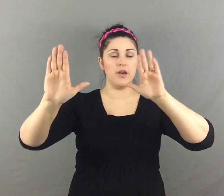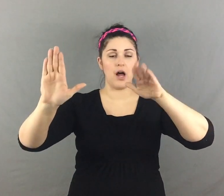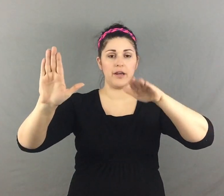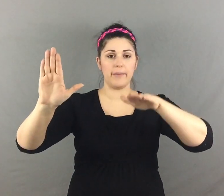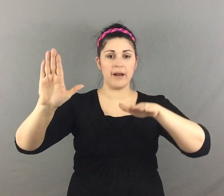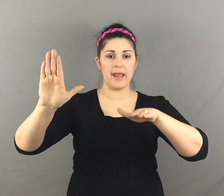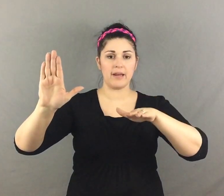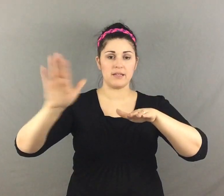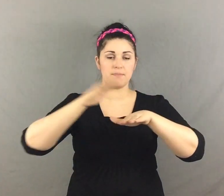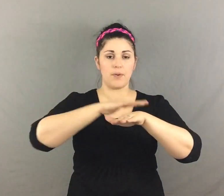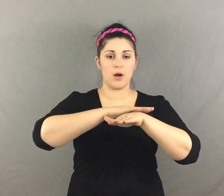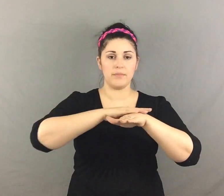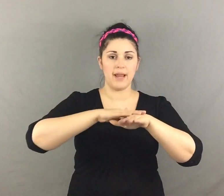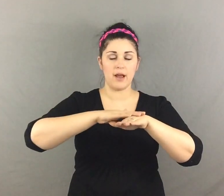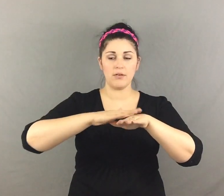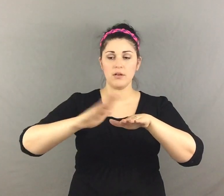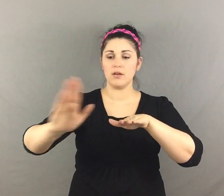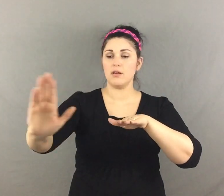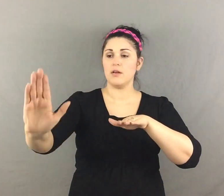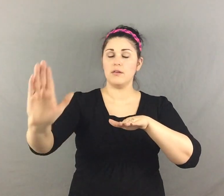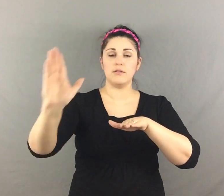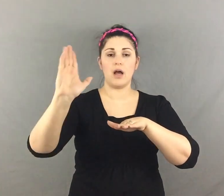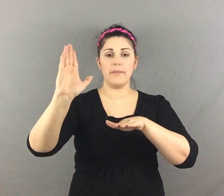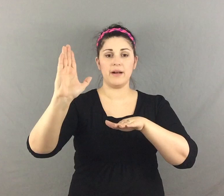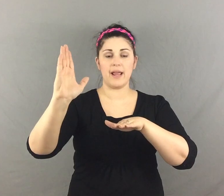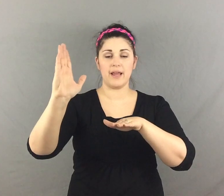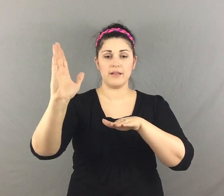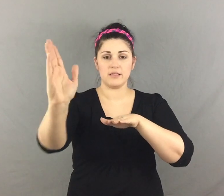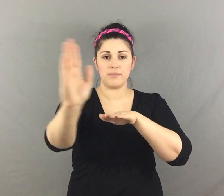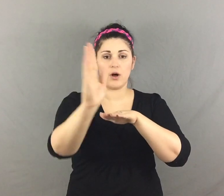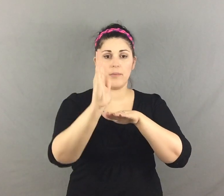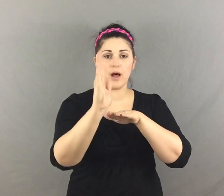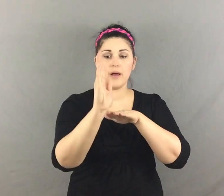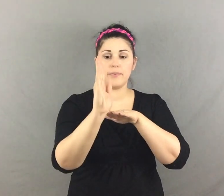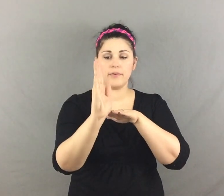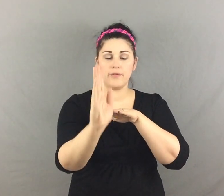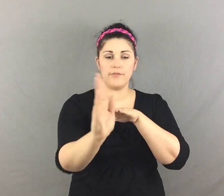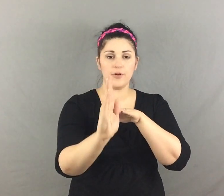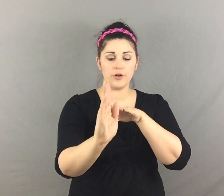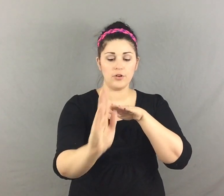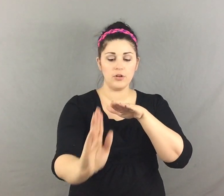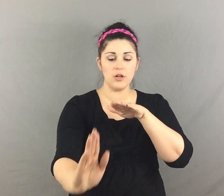non dominant hand is pumped down, dominant hand is pumped up in vertical.